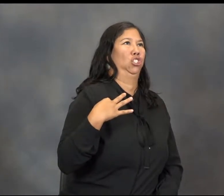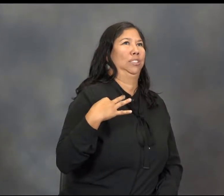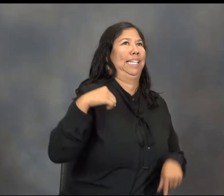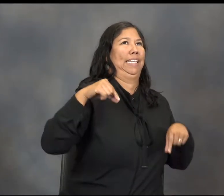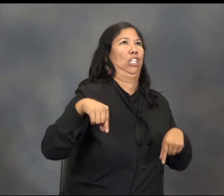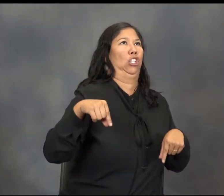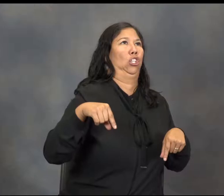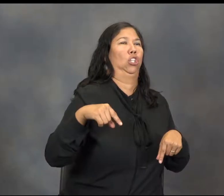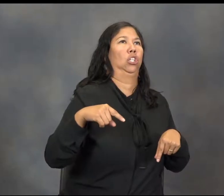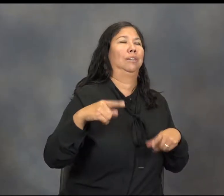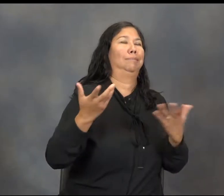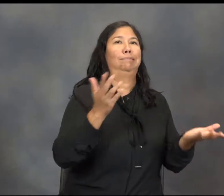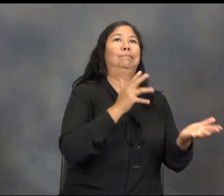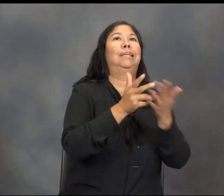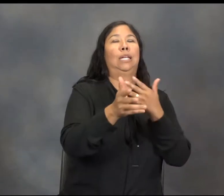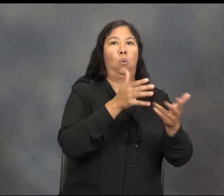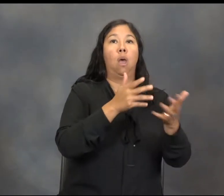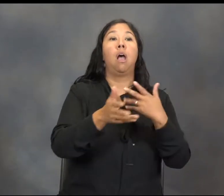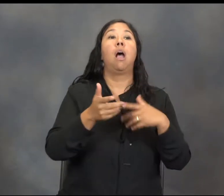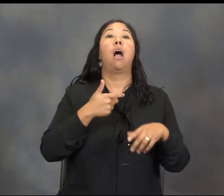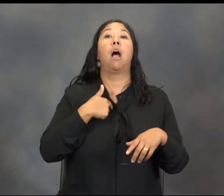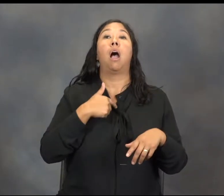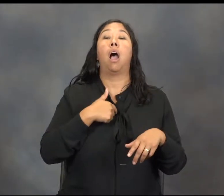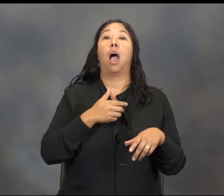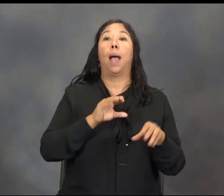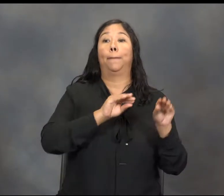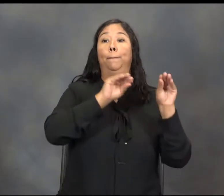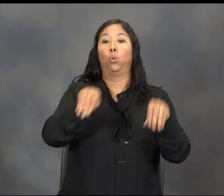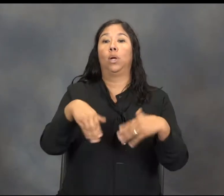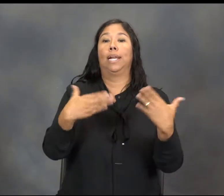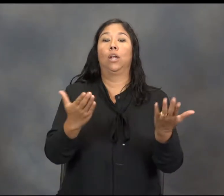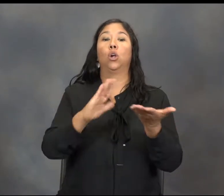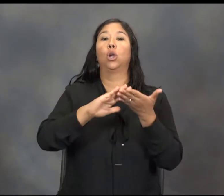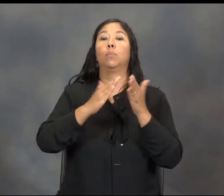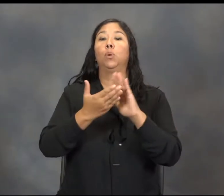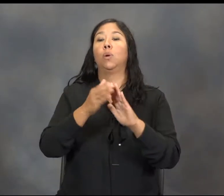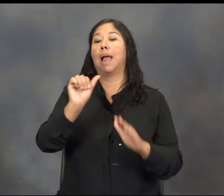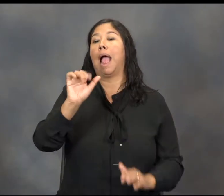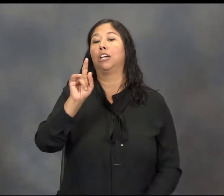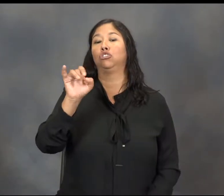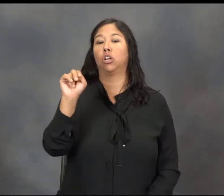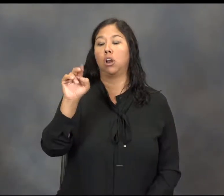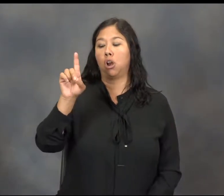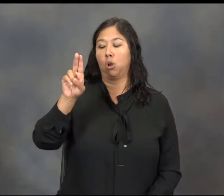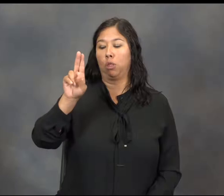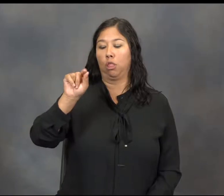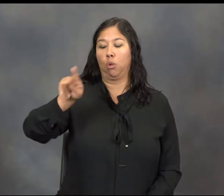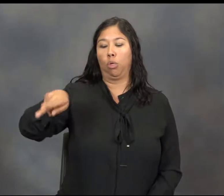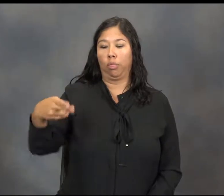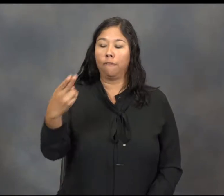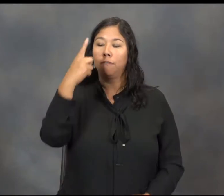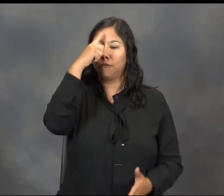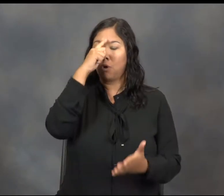I was stationed here at Community Action Duluth to prepare taxes and do financial literacy education